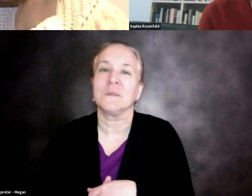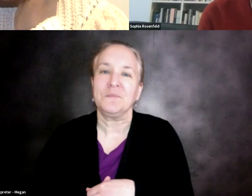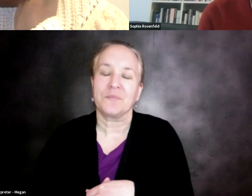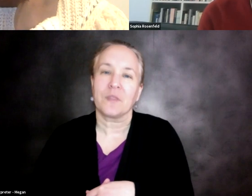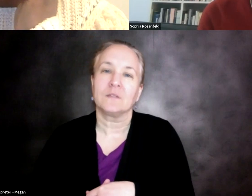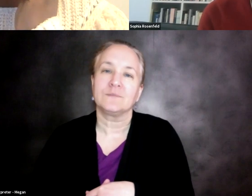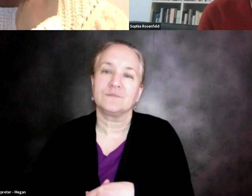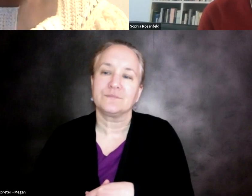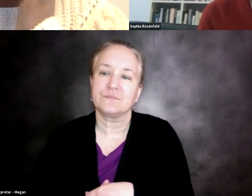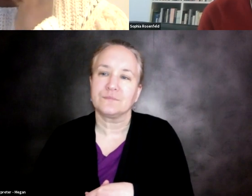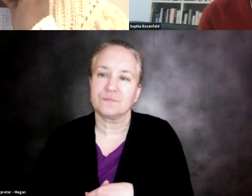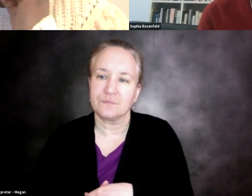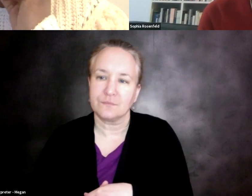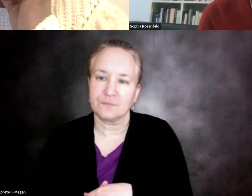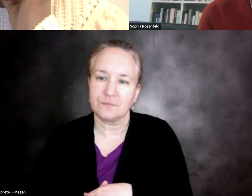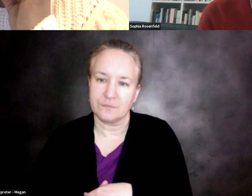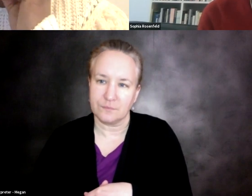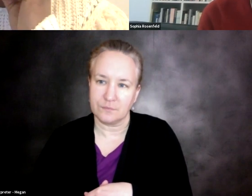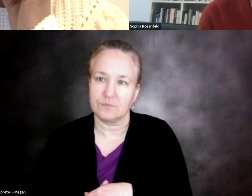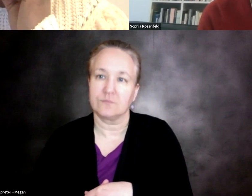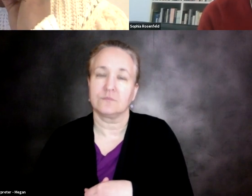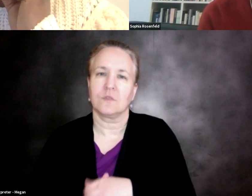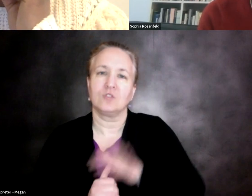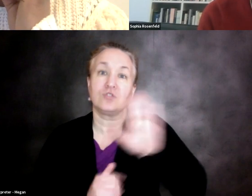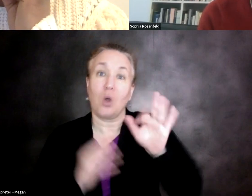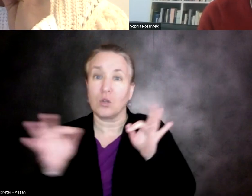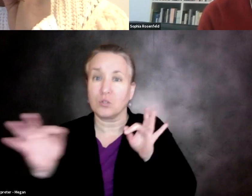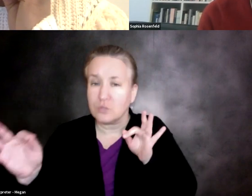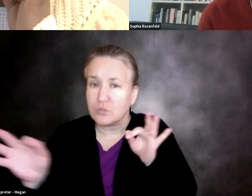I was so struck by your description of children